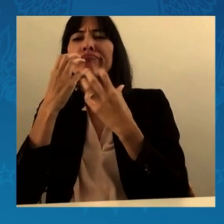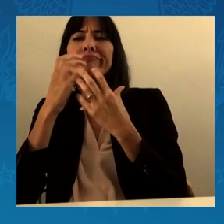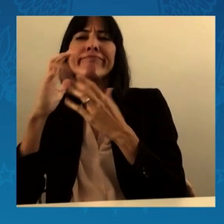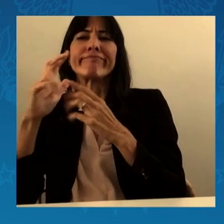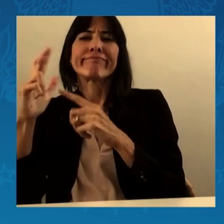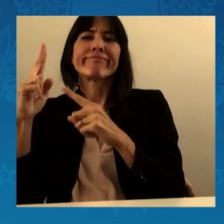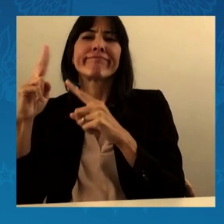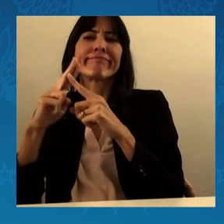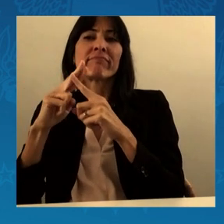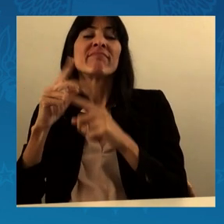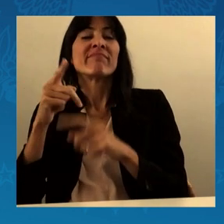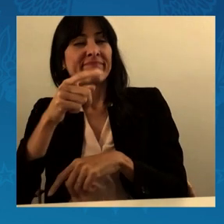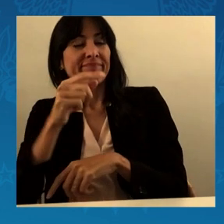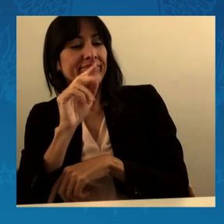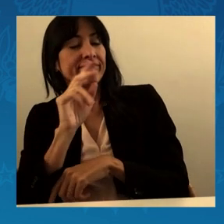That's right. That's wonderful